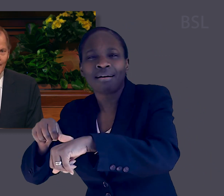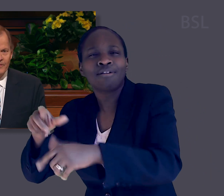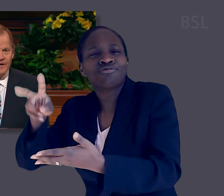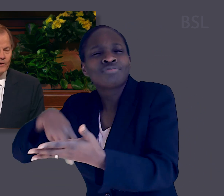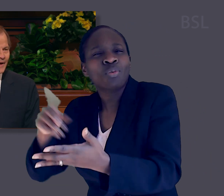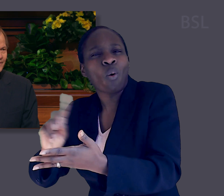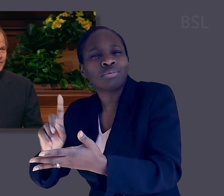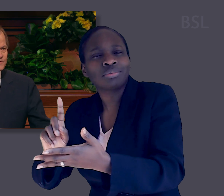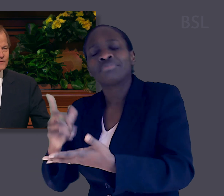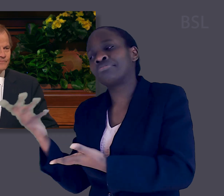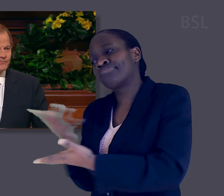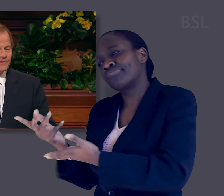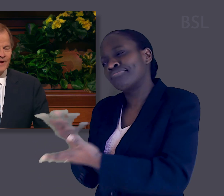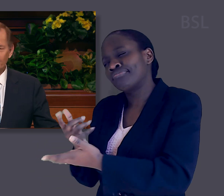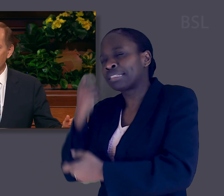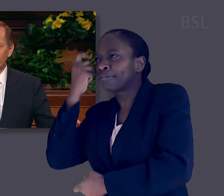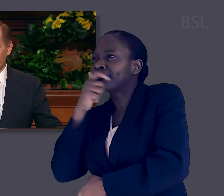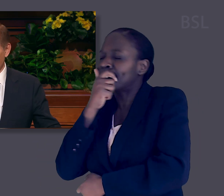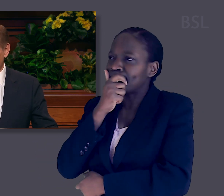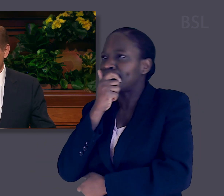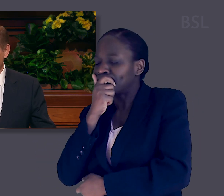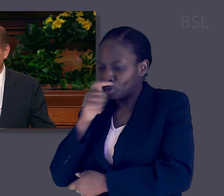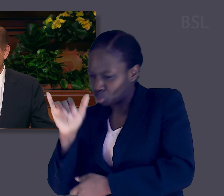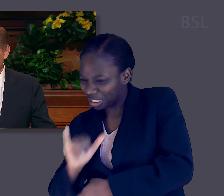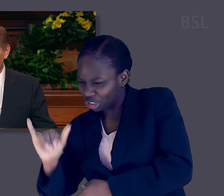And then we had this heavenly epiphany: